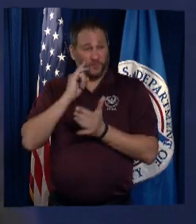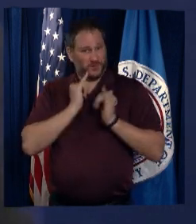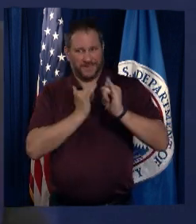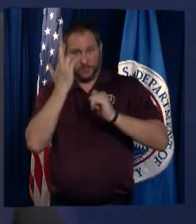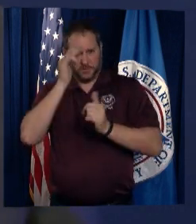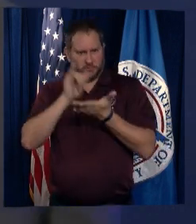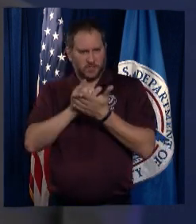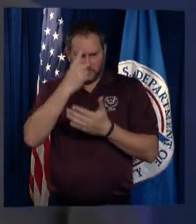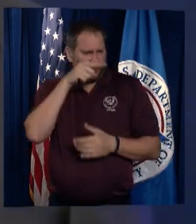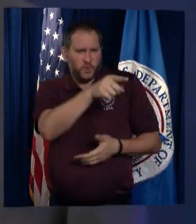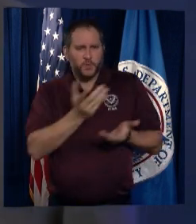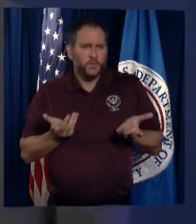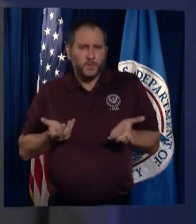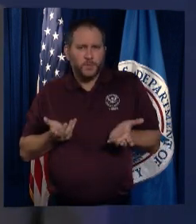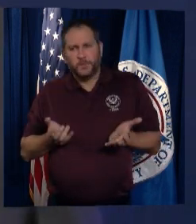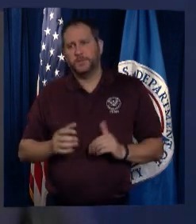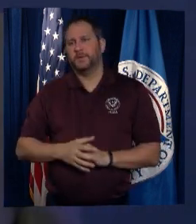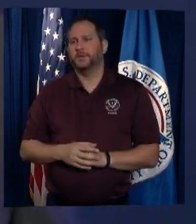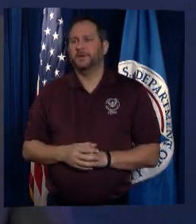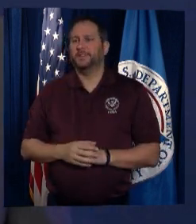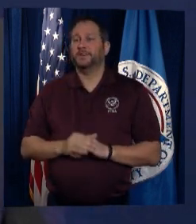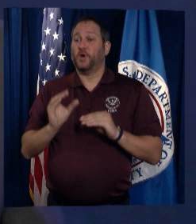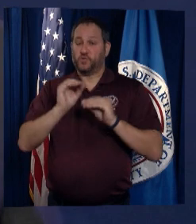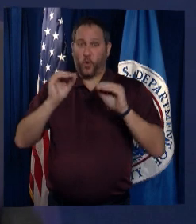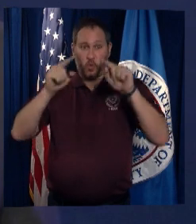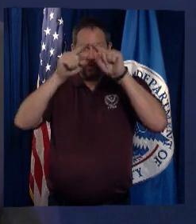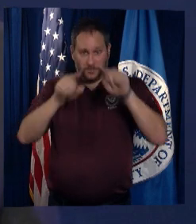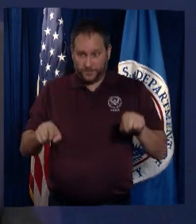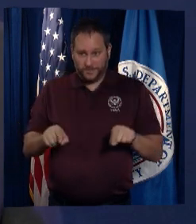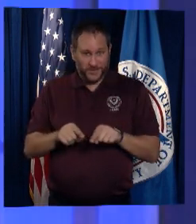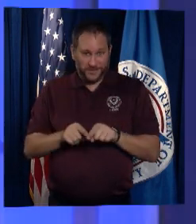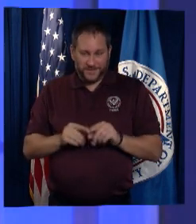what about emergency support functions? Everyone important has a place in the